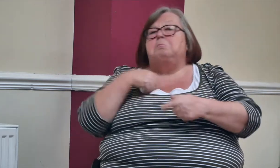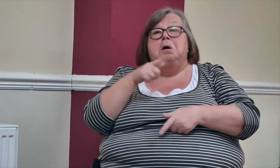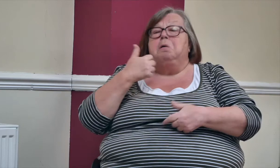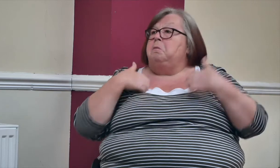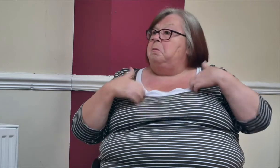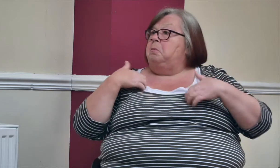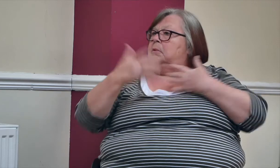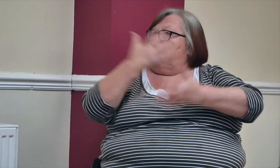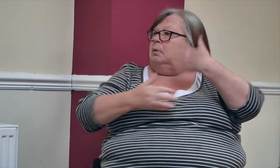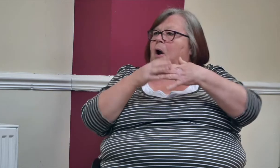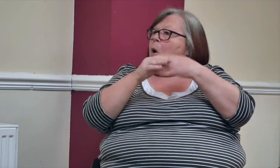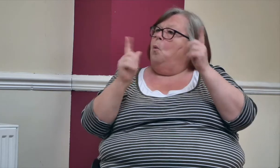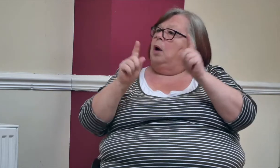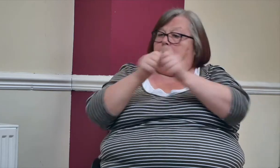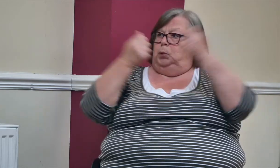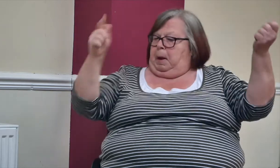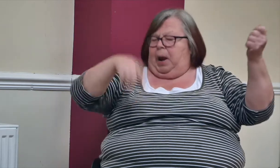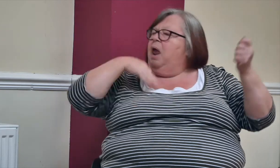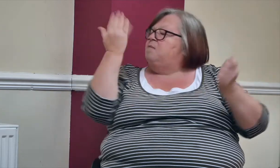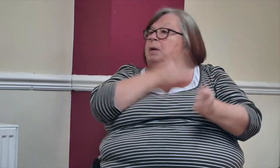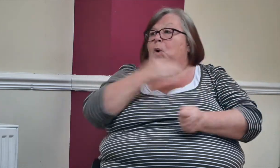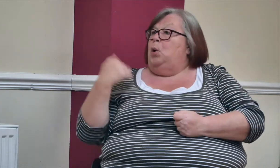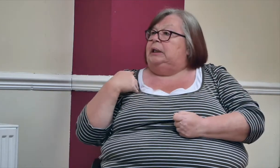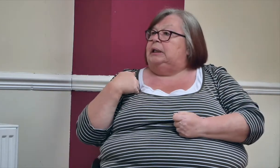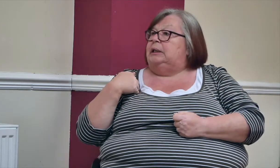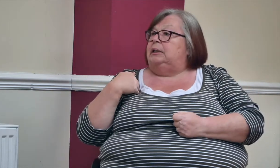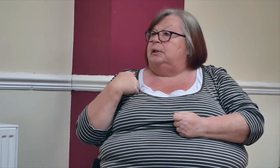I was fascinated. Every morning, he would briefly explain what was happening in the papers.